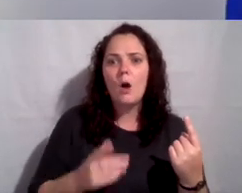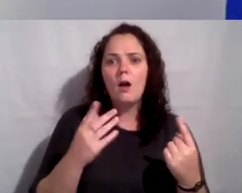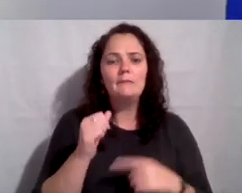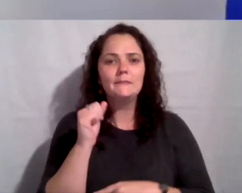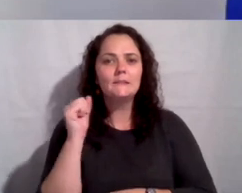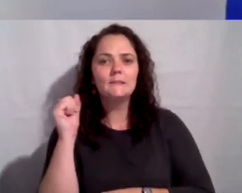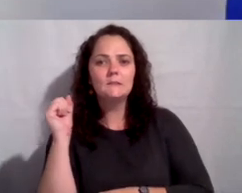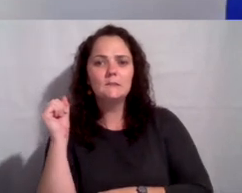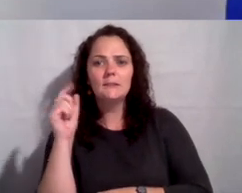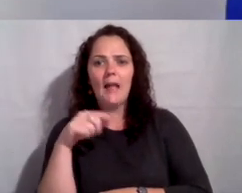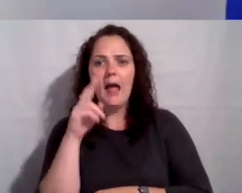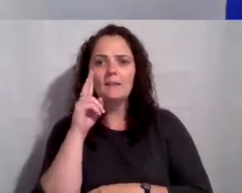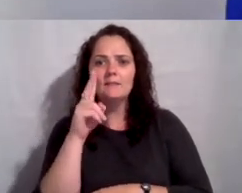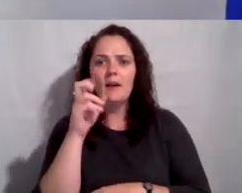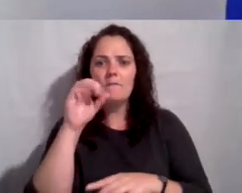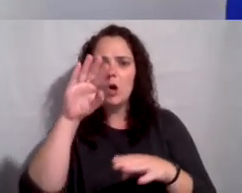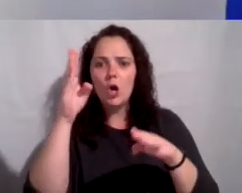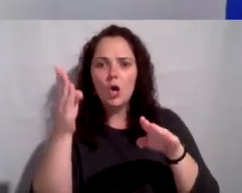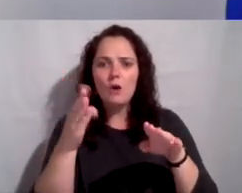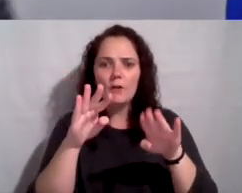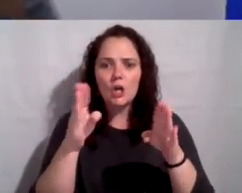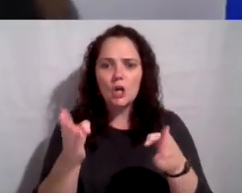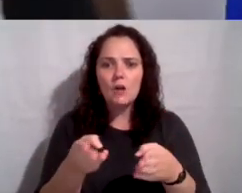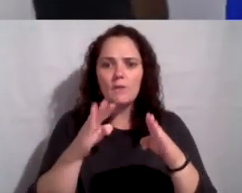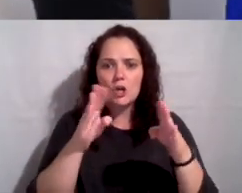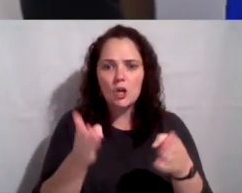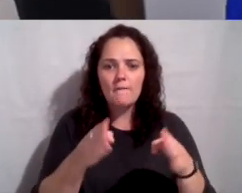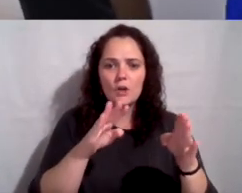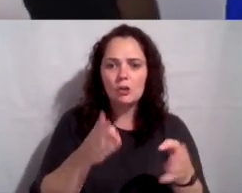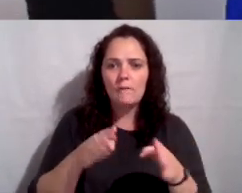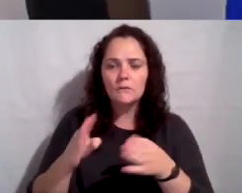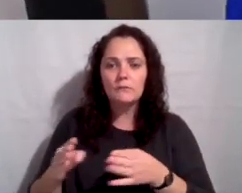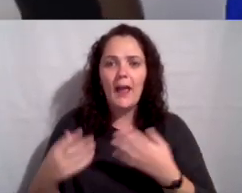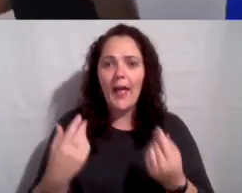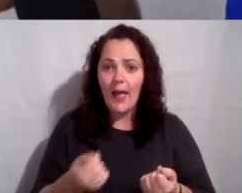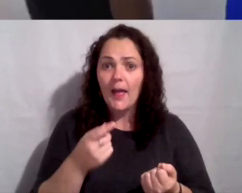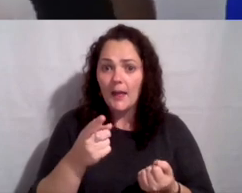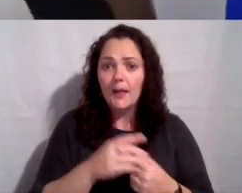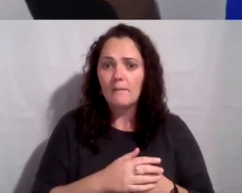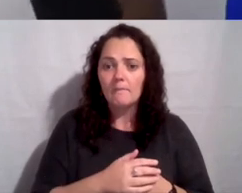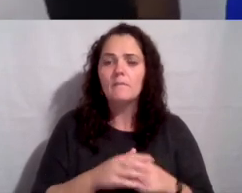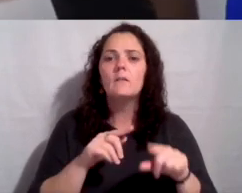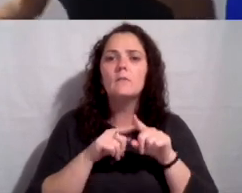you can start to see all of those curves, curves continuing to go, always going